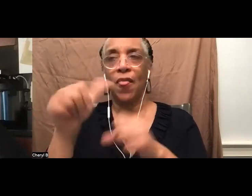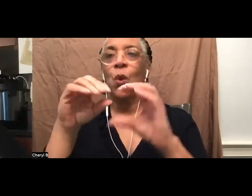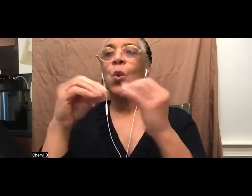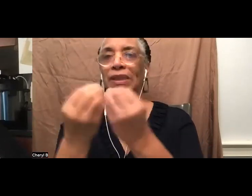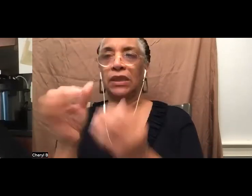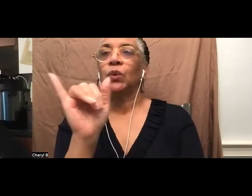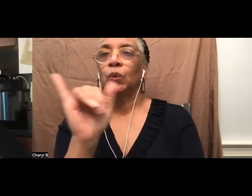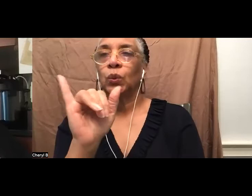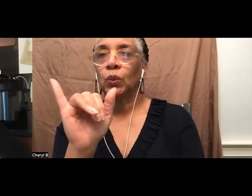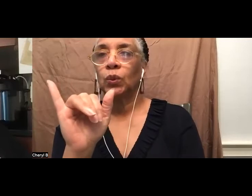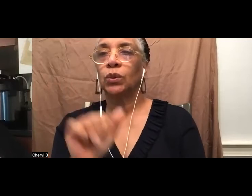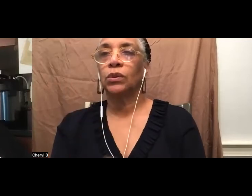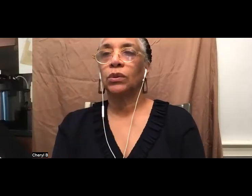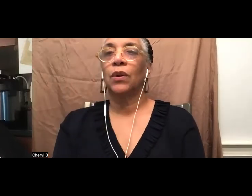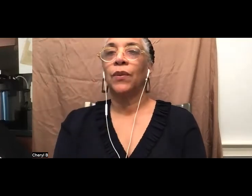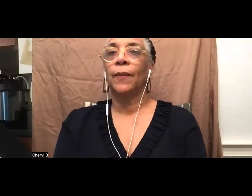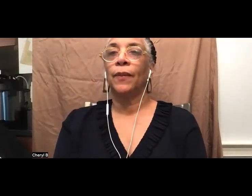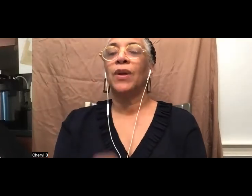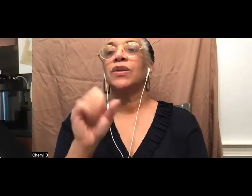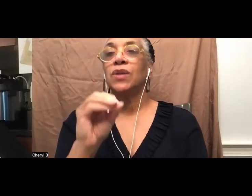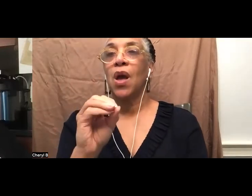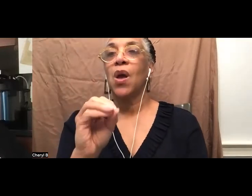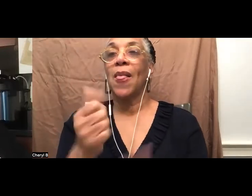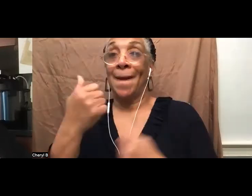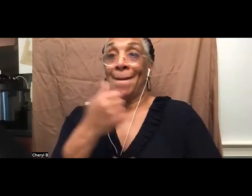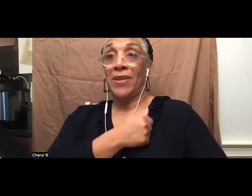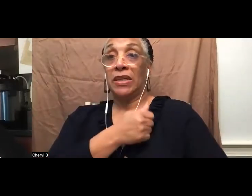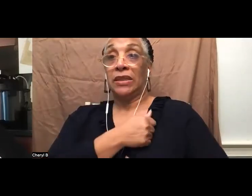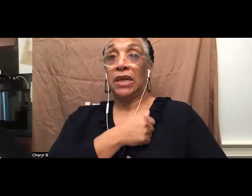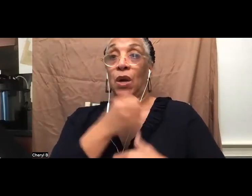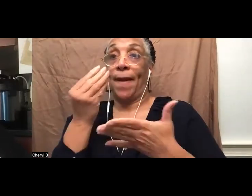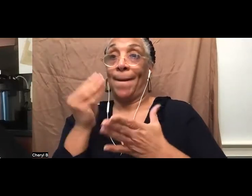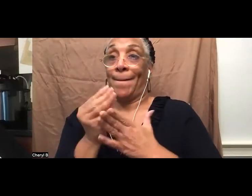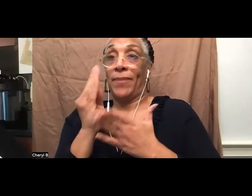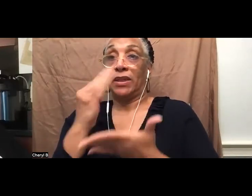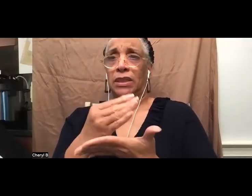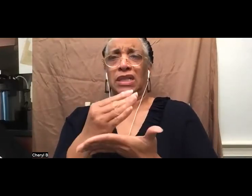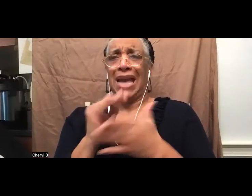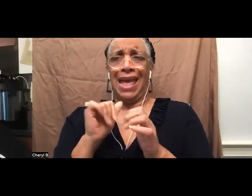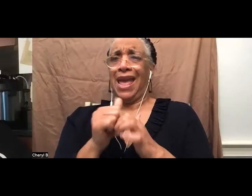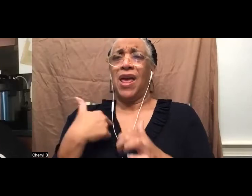The military budget, how do we pay for all of this? The